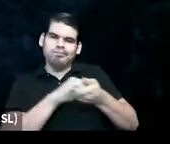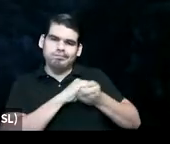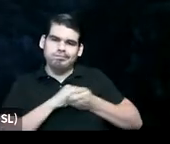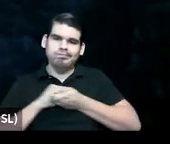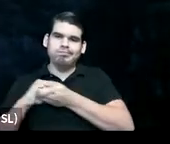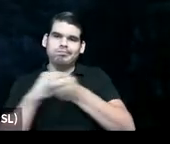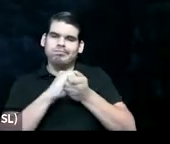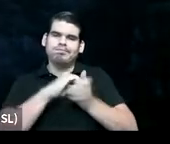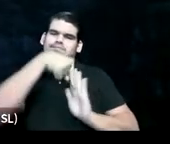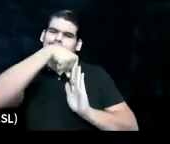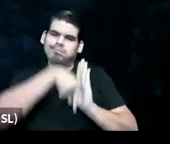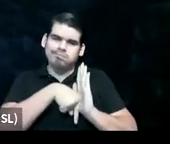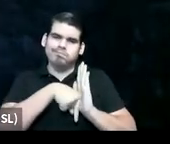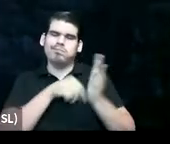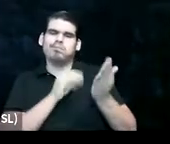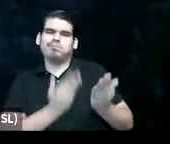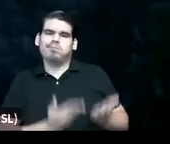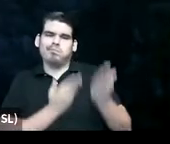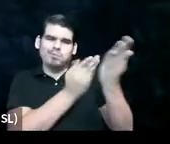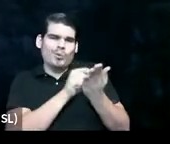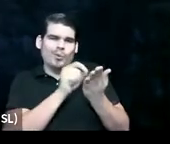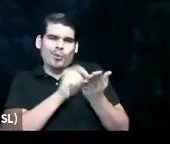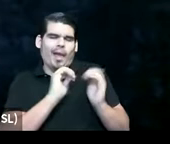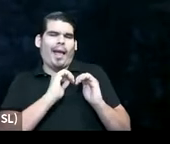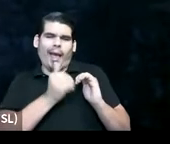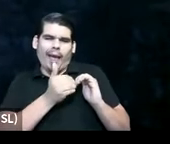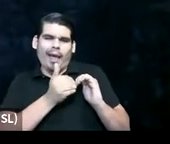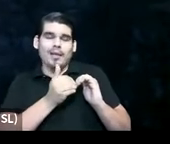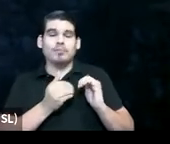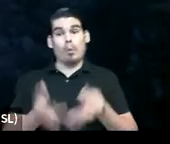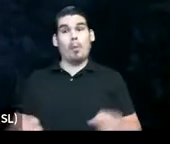leader. I know we were we were on break. And so I'm super happy to have everyone present today.